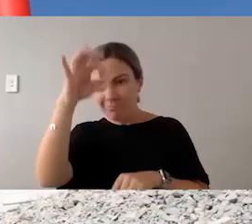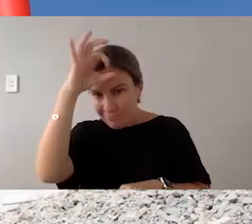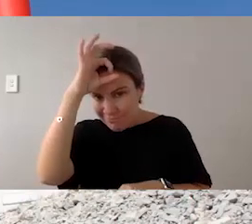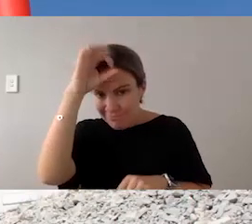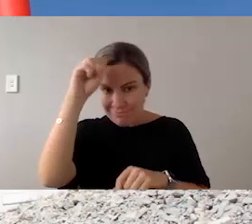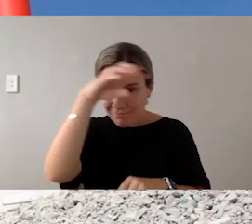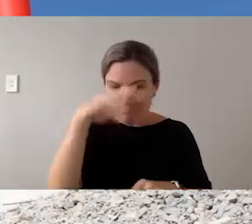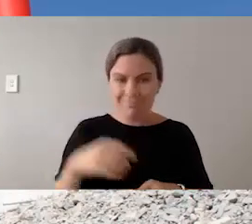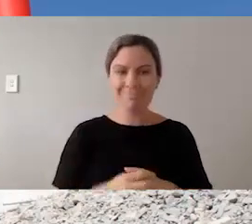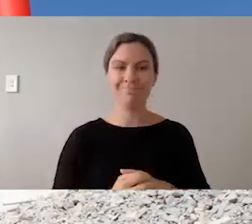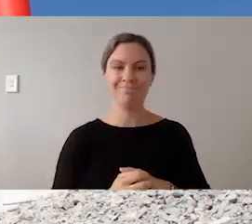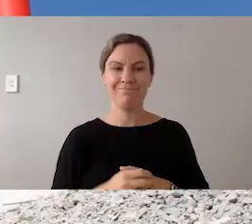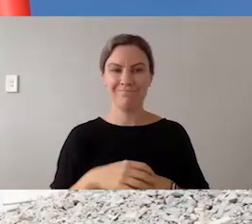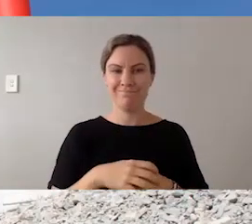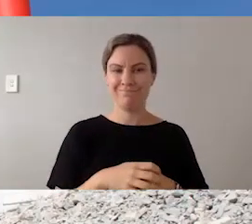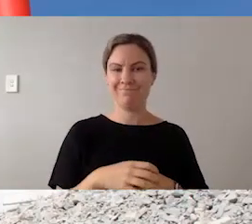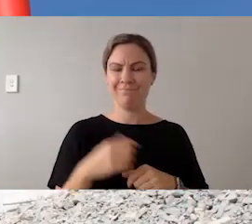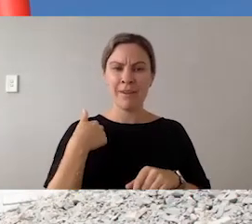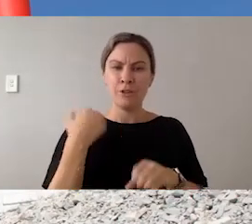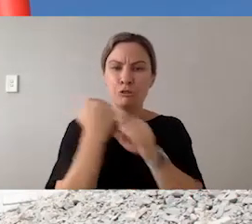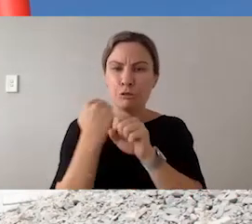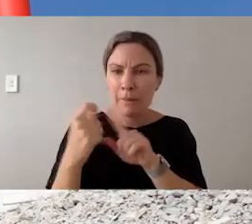and a heart-rate monitor. I had all of this equipment to capture all the